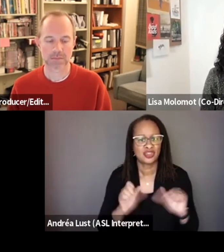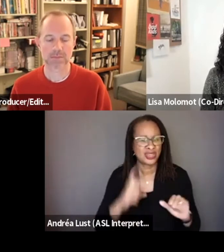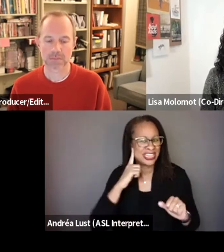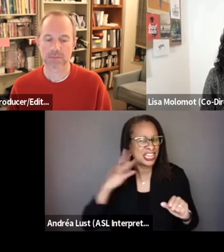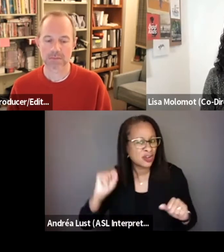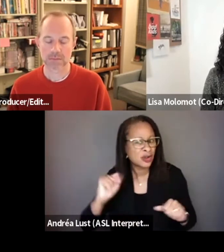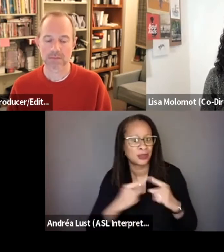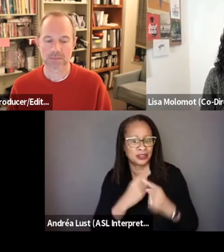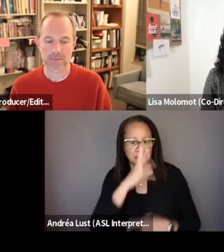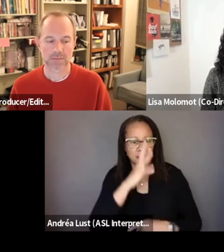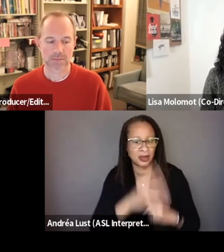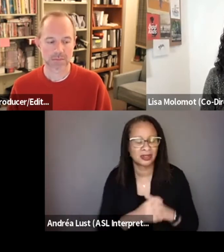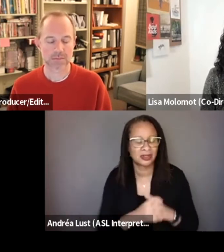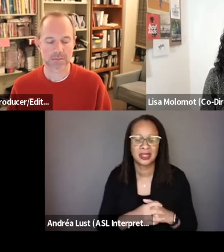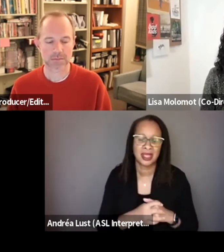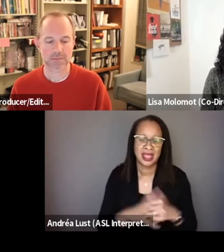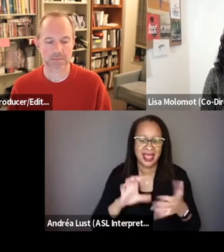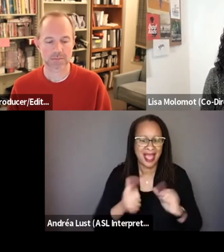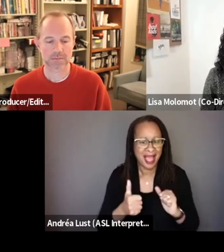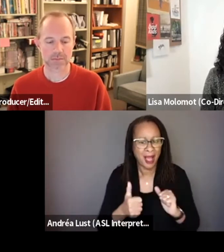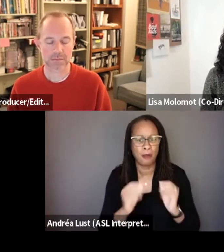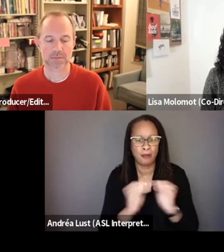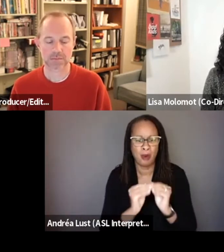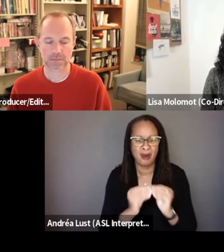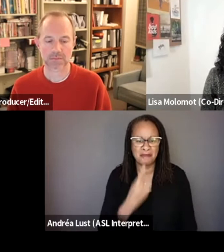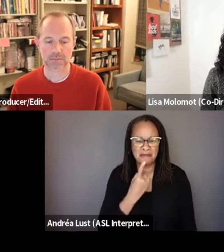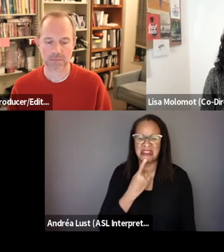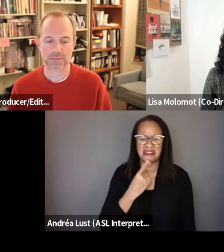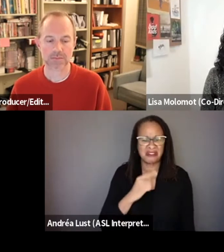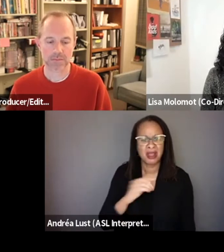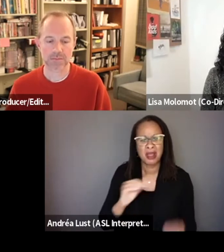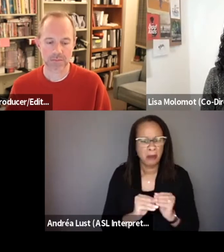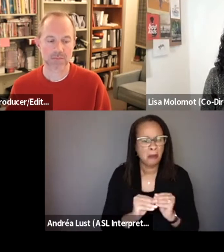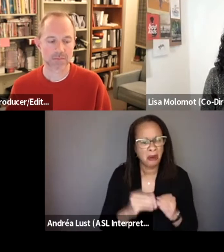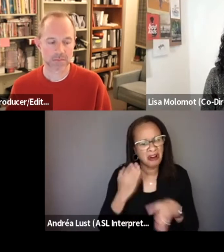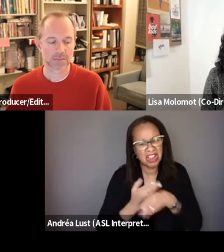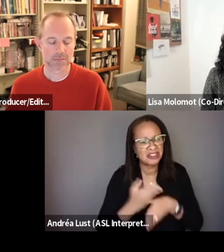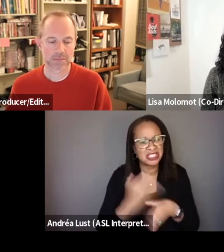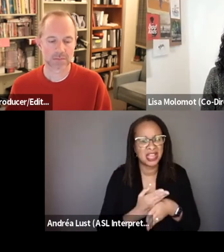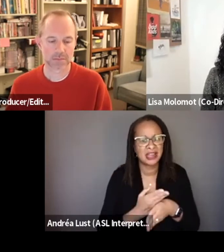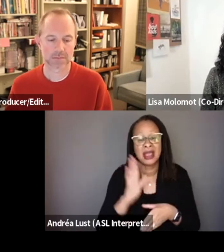You can hear how more bitter and more irritated she is by the end of the movie.